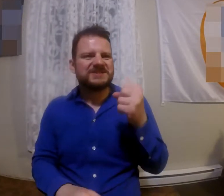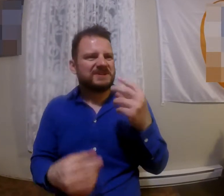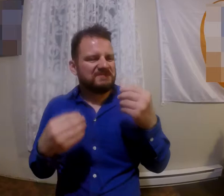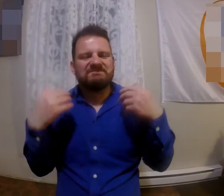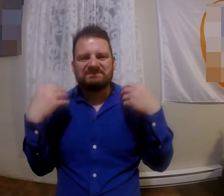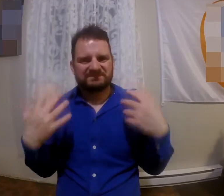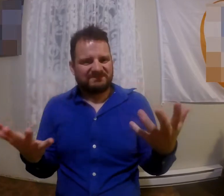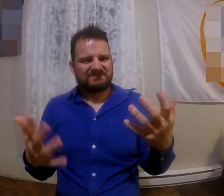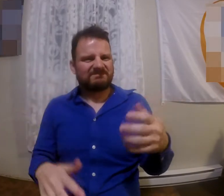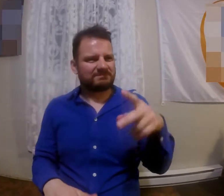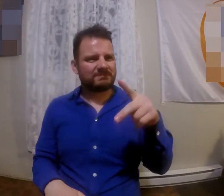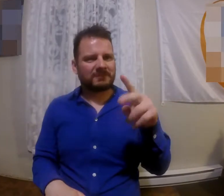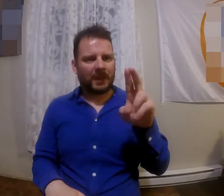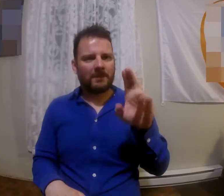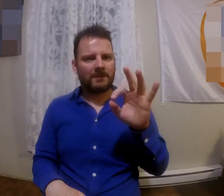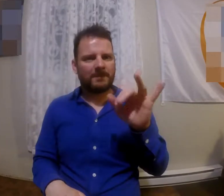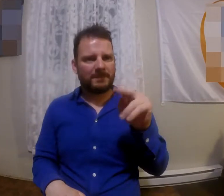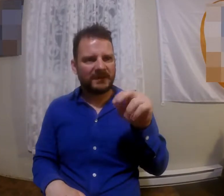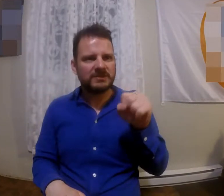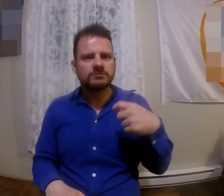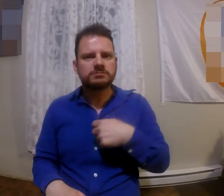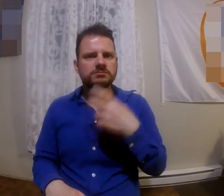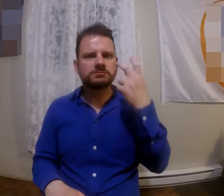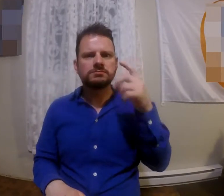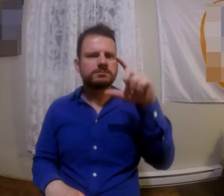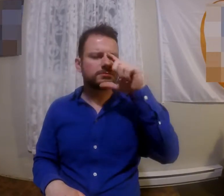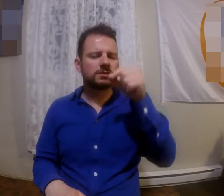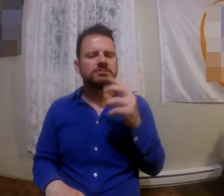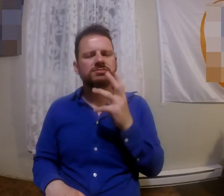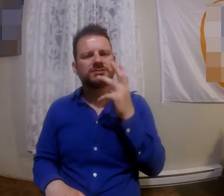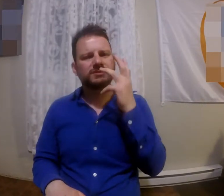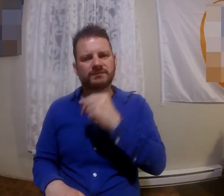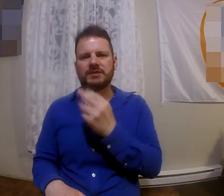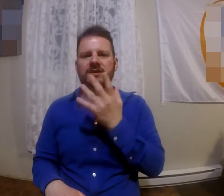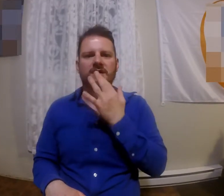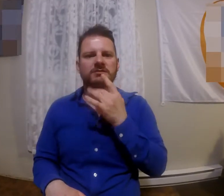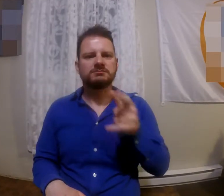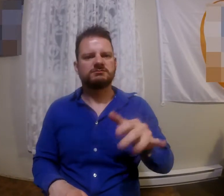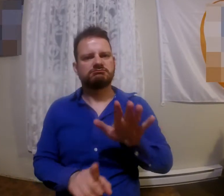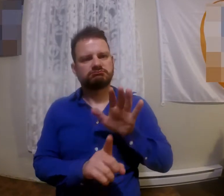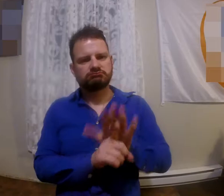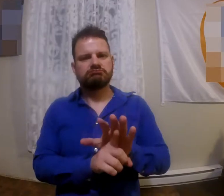There you go. We saw puffins' beaks, their colours are so gorgeous.